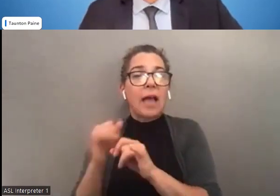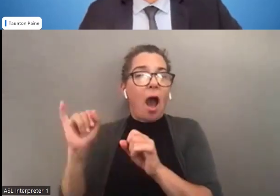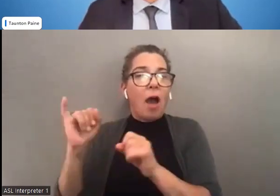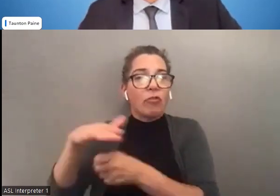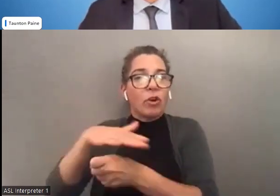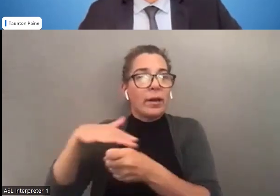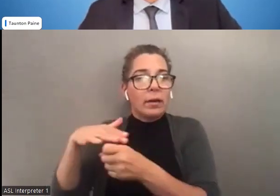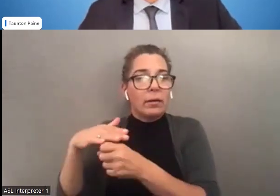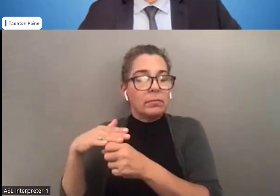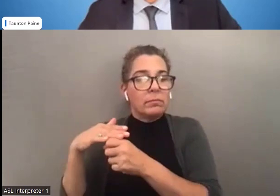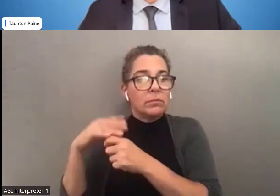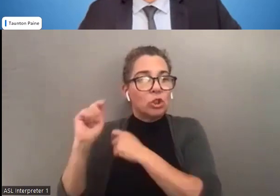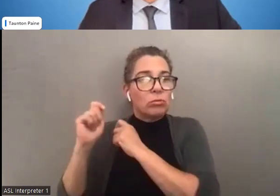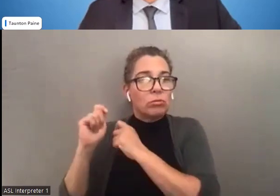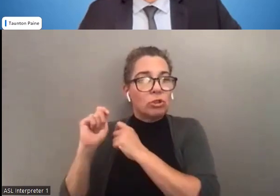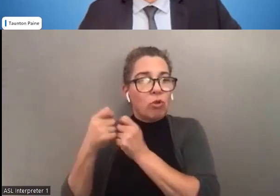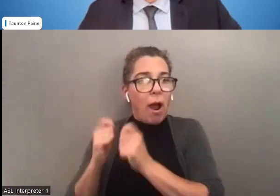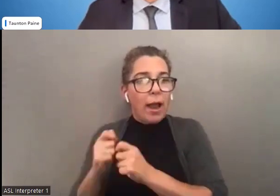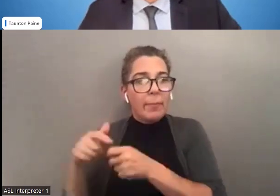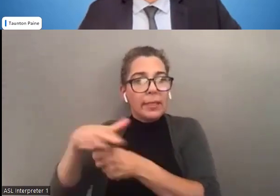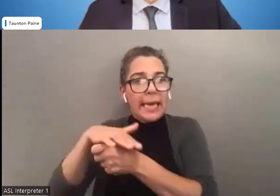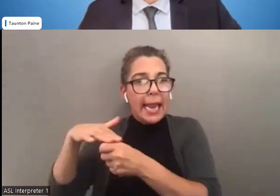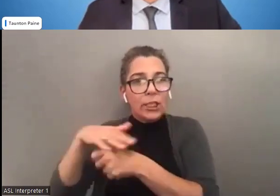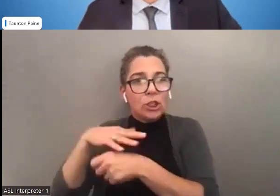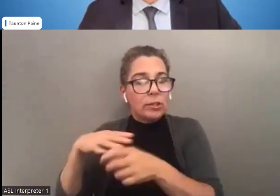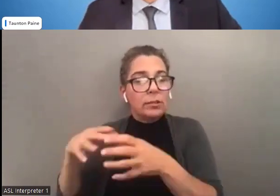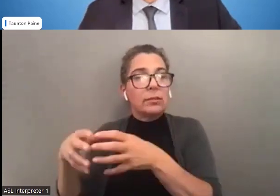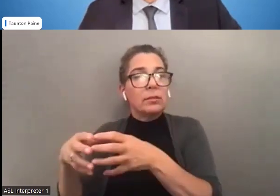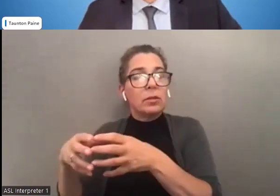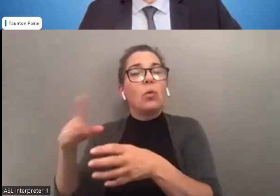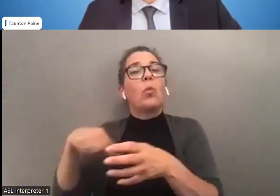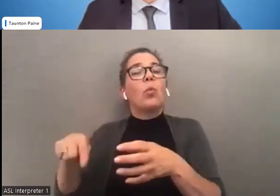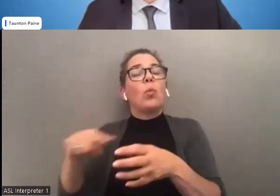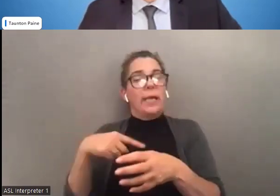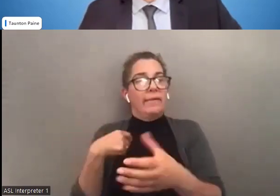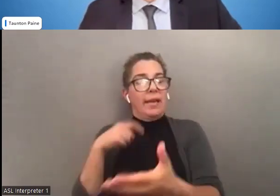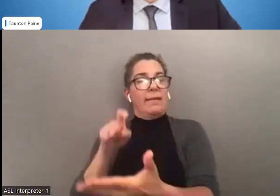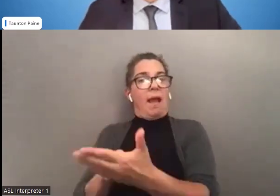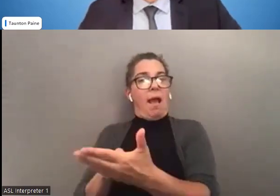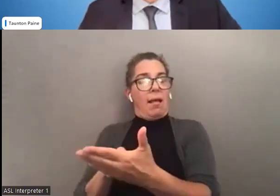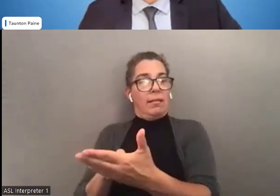you know, but I think we had sort of acknowledged in it that there may be, you know, aspects of it